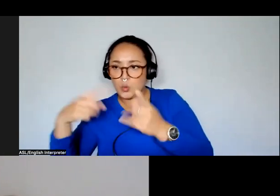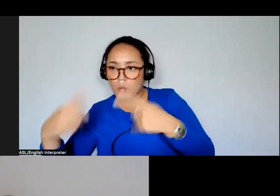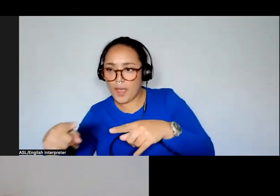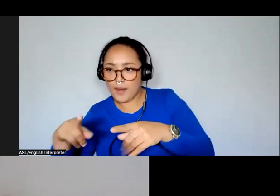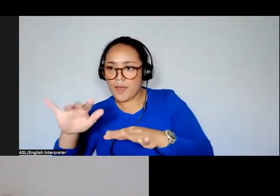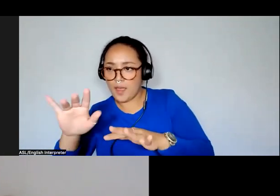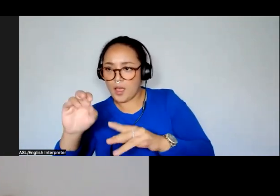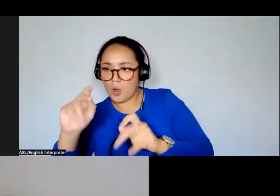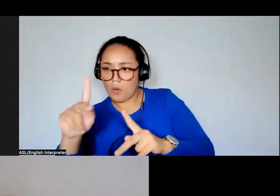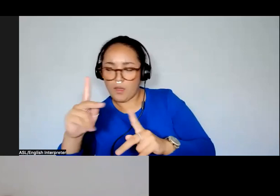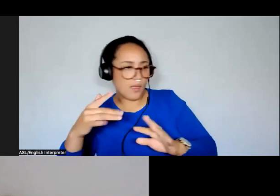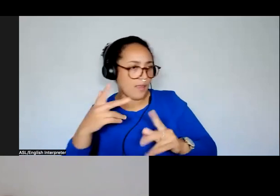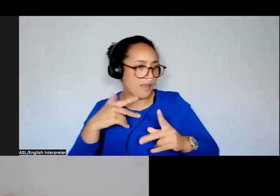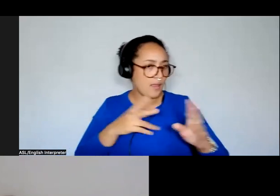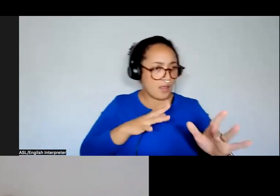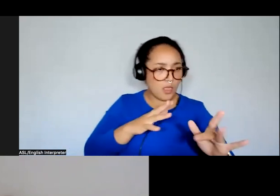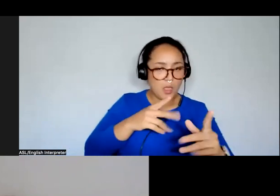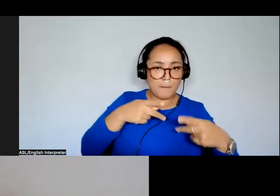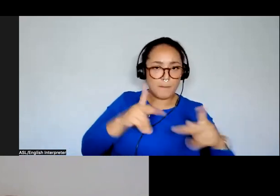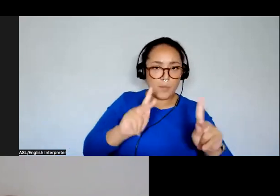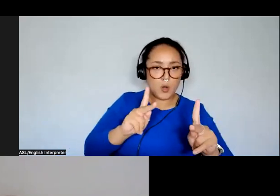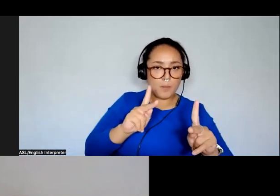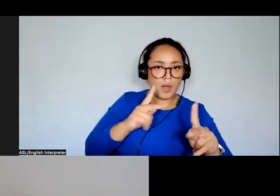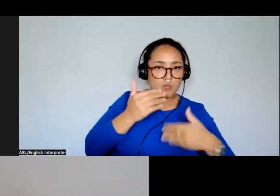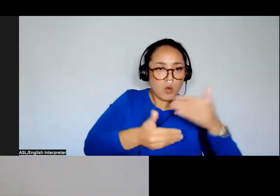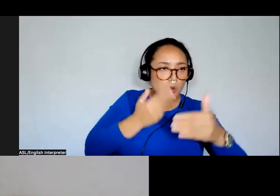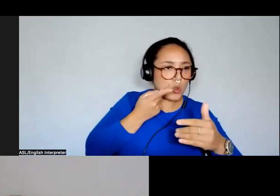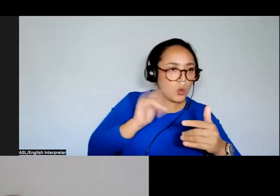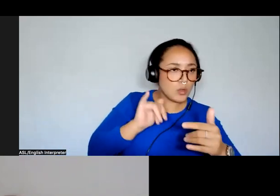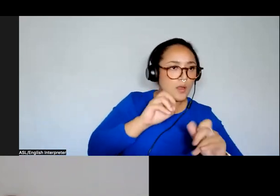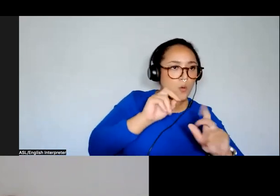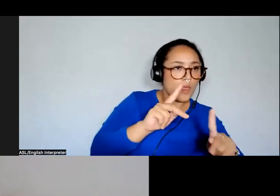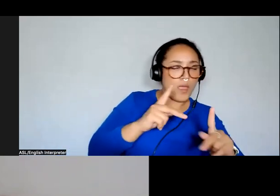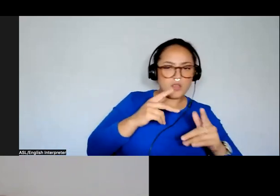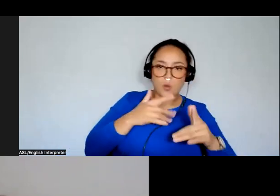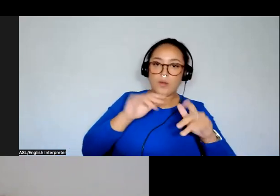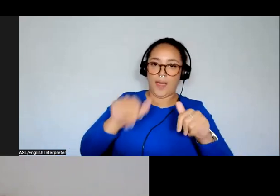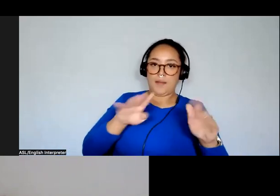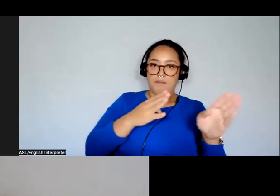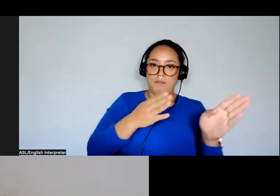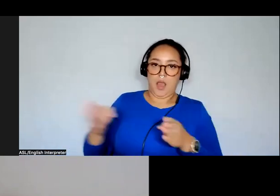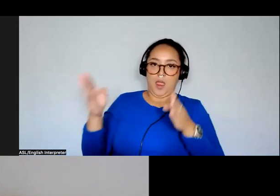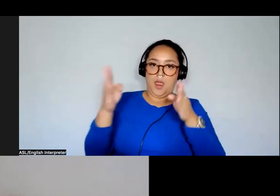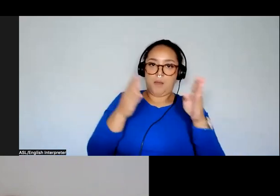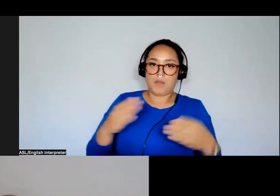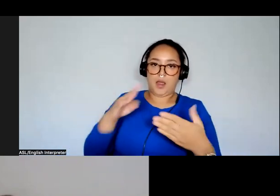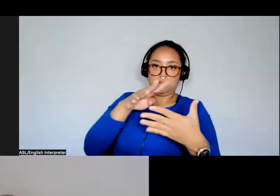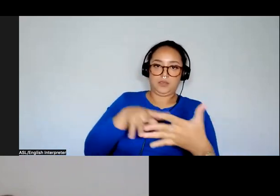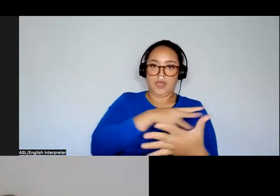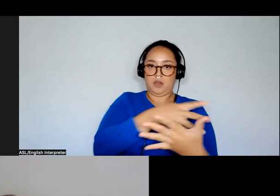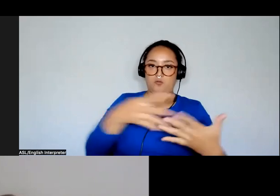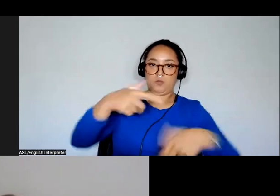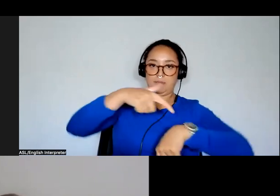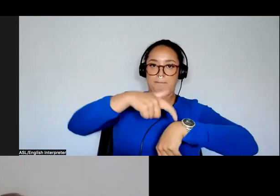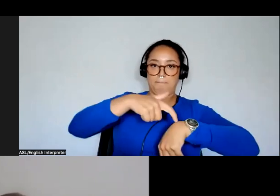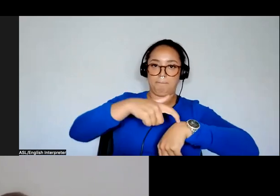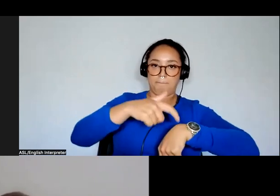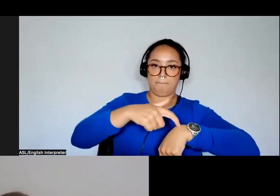obtain the permit and go through the steps that are required specifically when you are planning to do a project at the City Park.